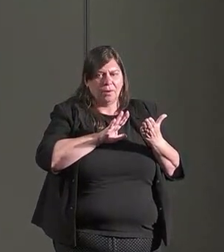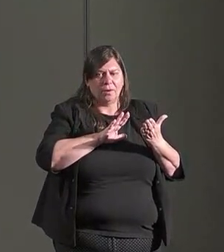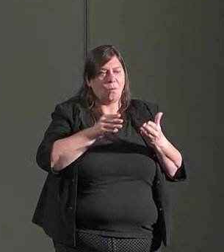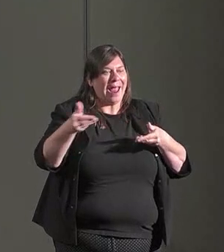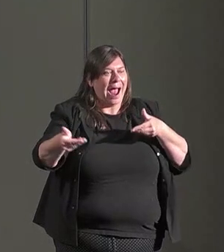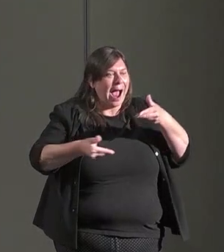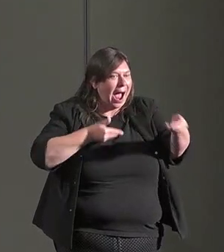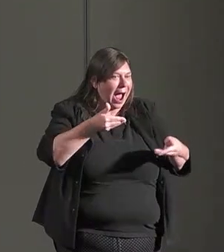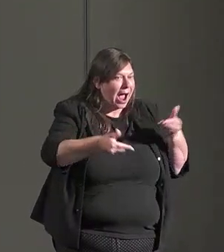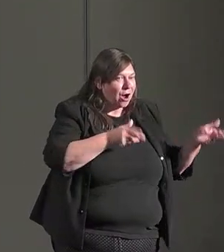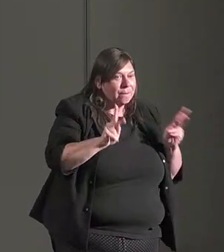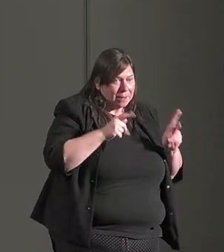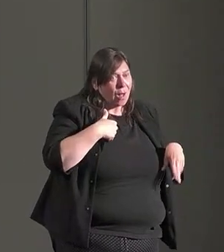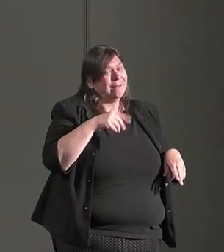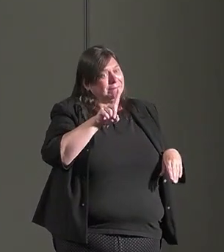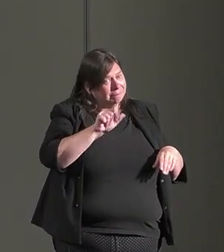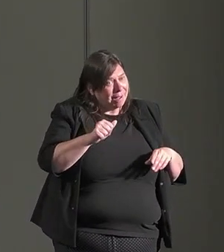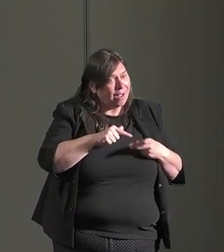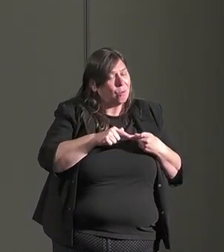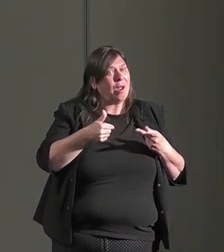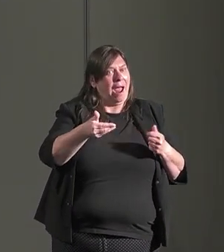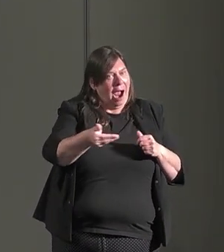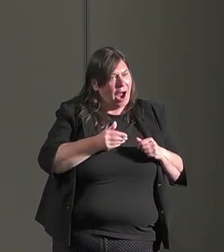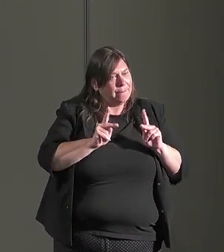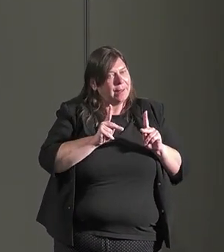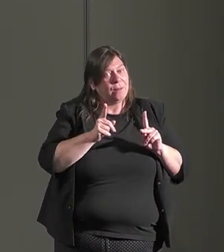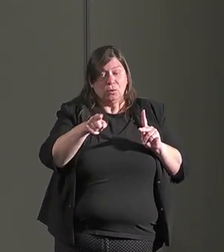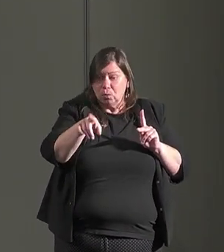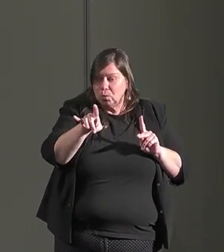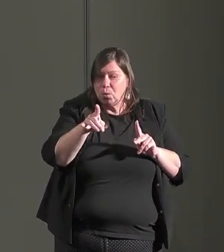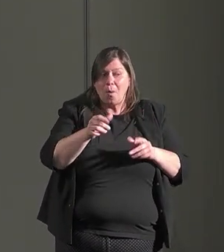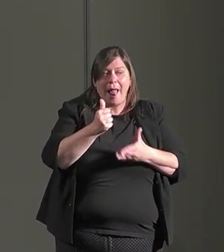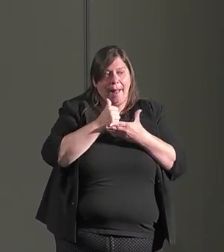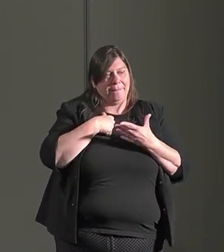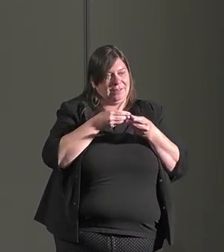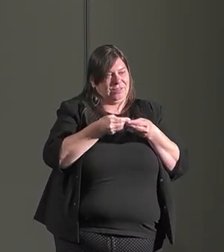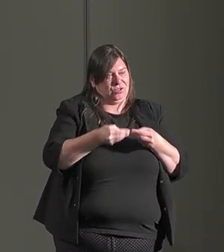people with disability and people that help us solve these problems in-house.